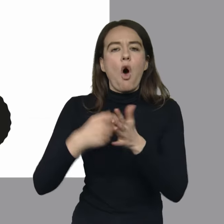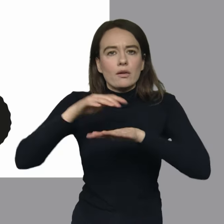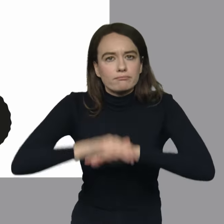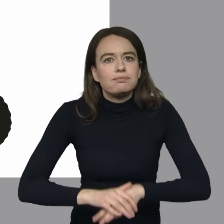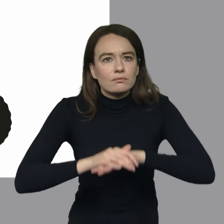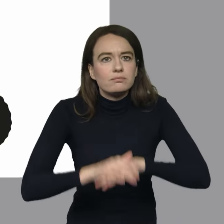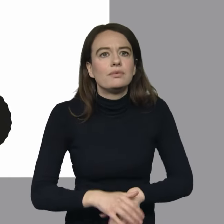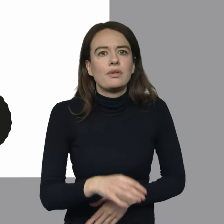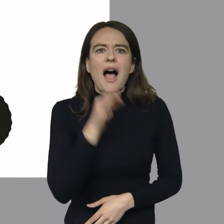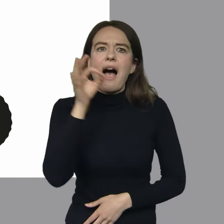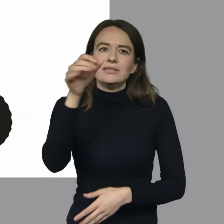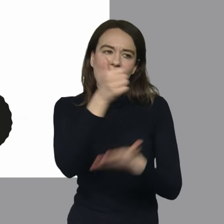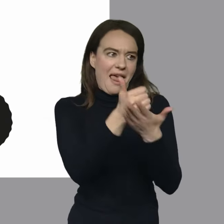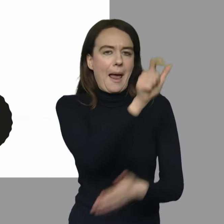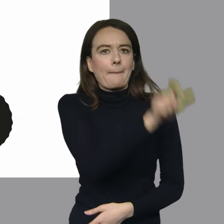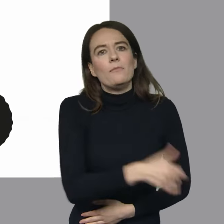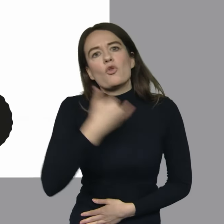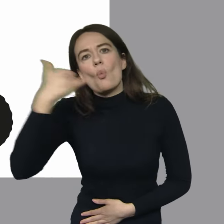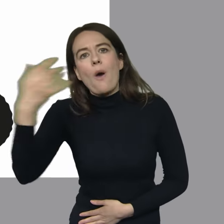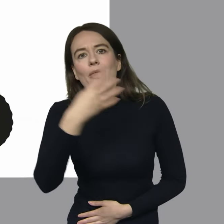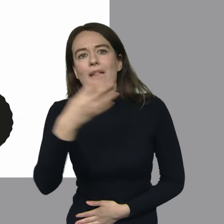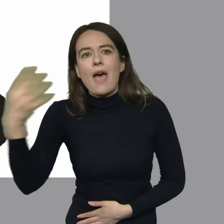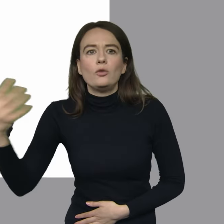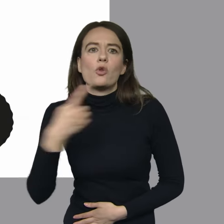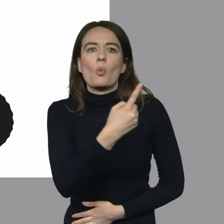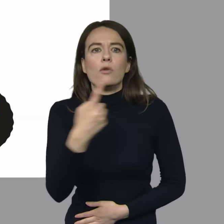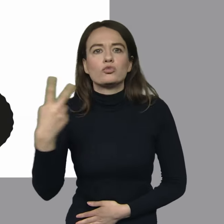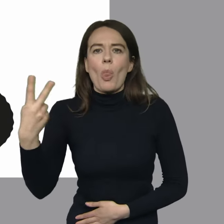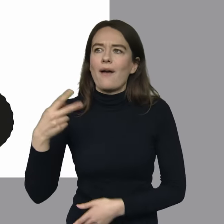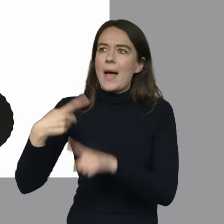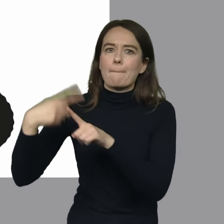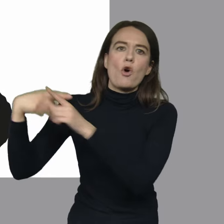Ask for help at a call 999 or 112 for emergency help.